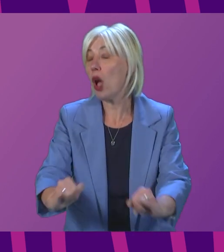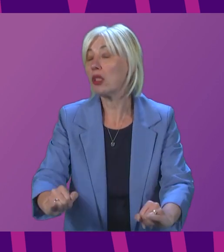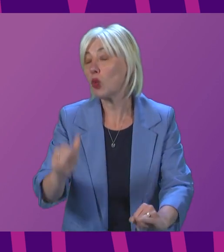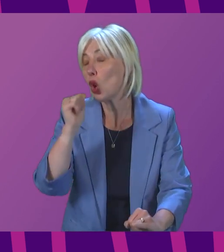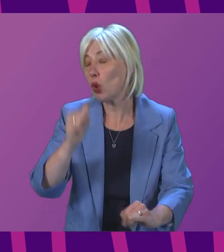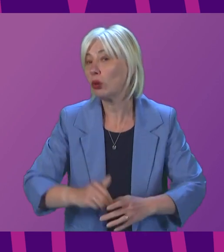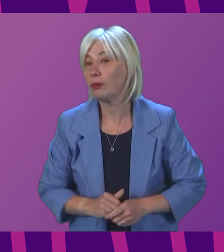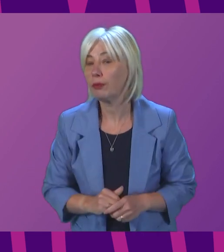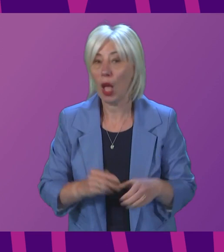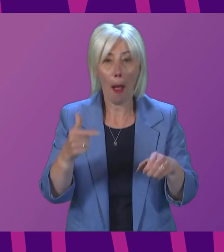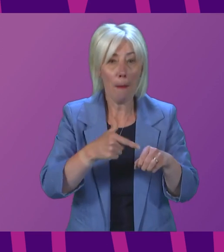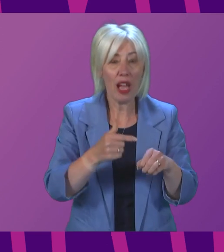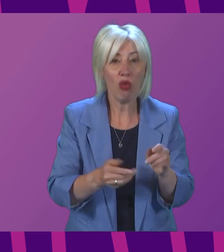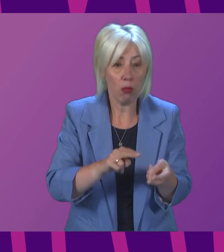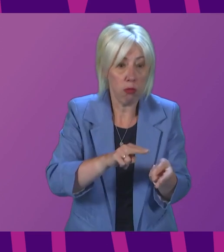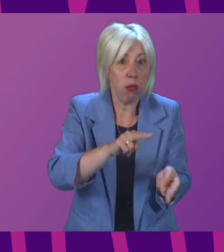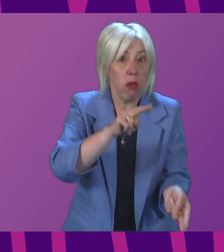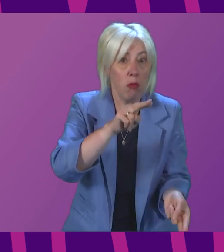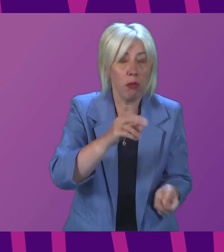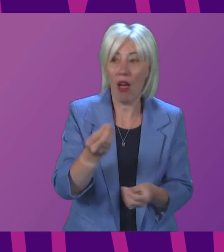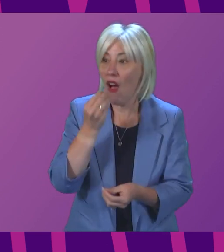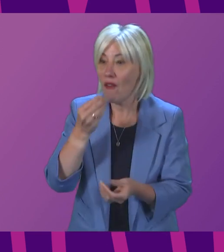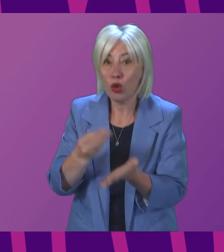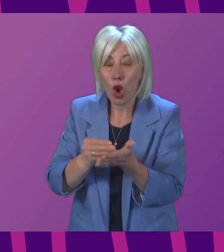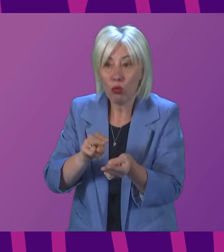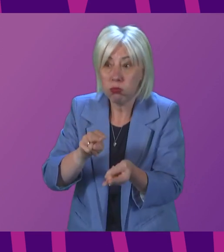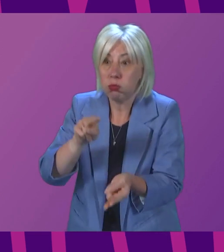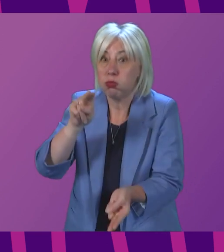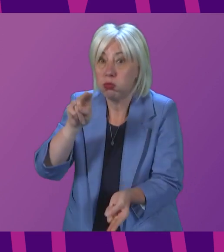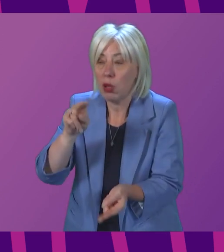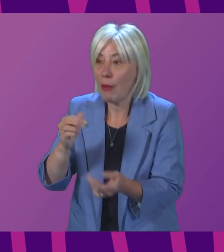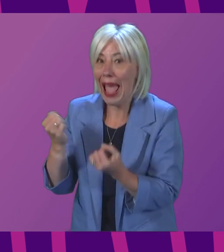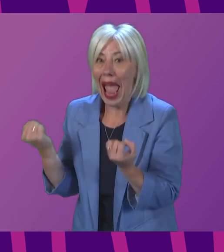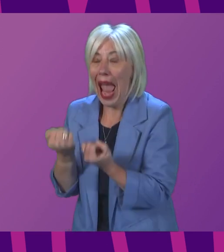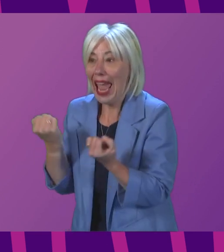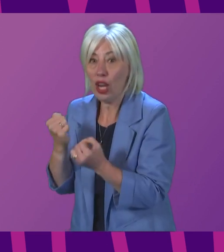Petrol costs will rise further, food prices are going up and energy bills will rise by at least £700.